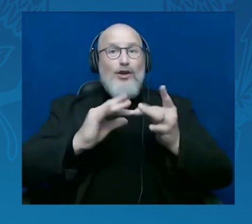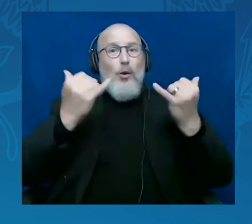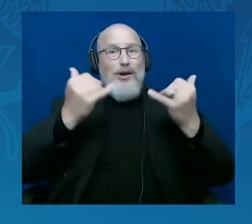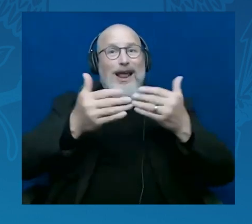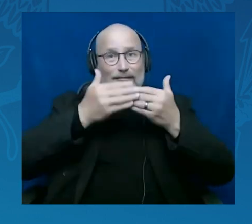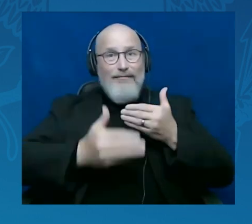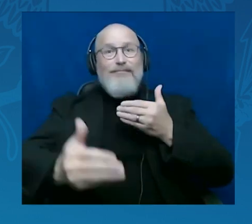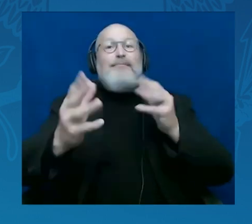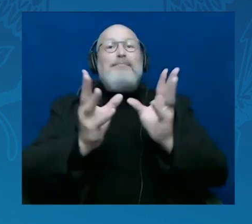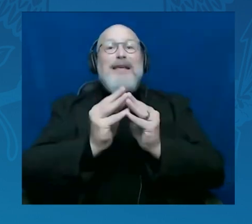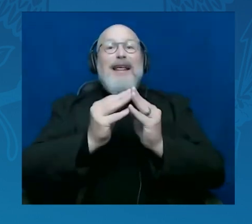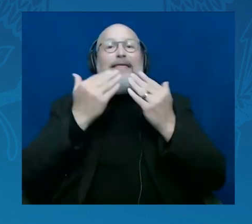Thank you.